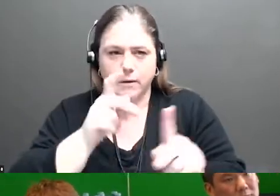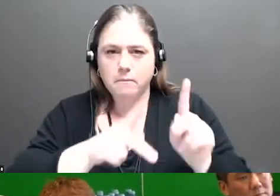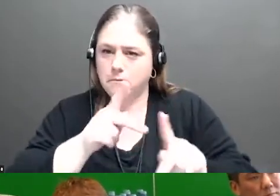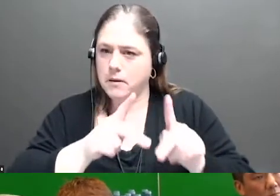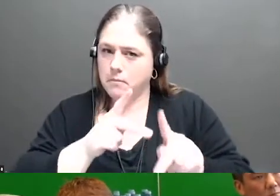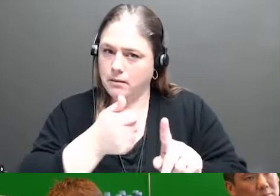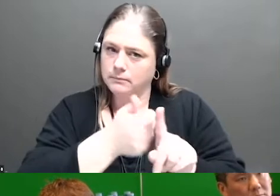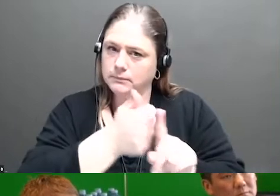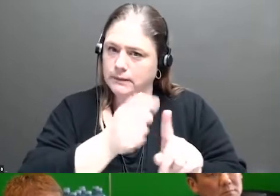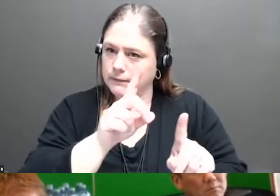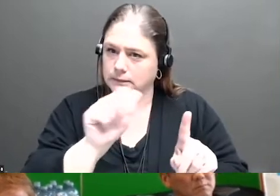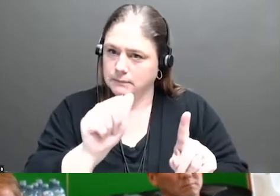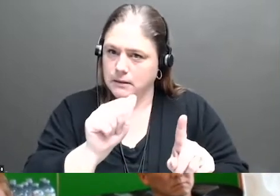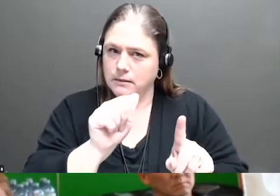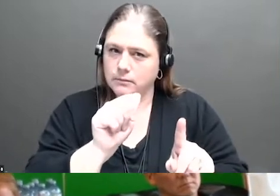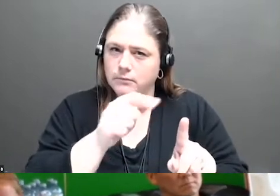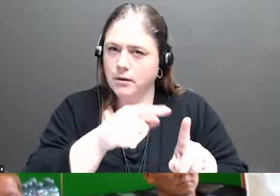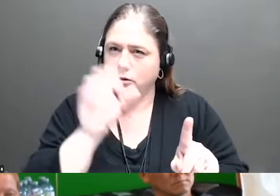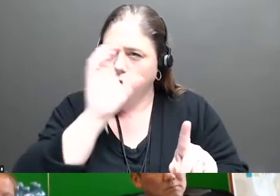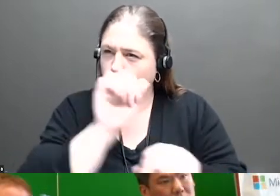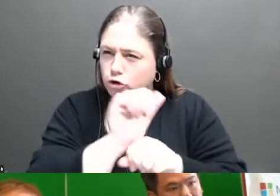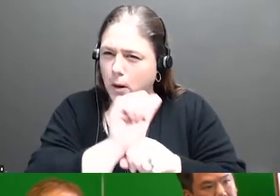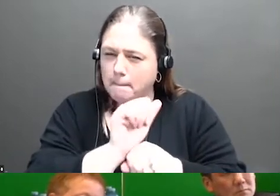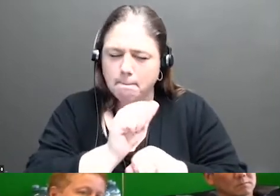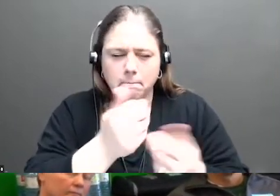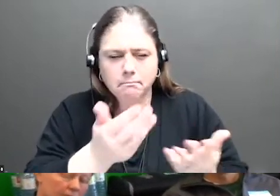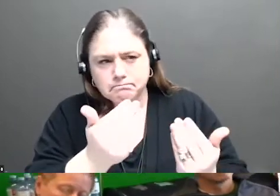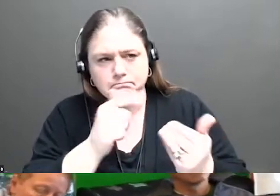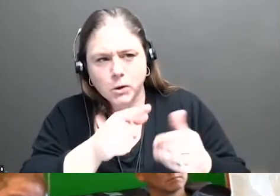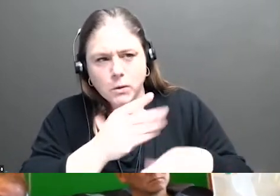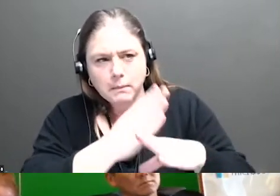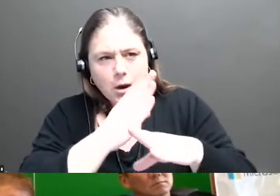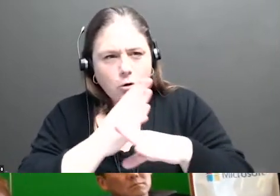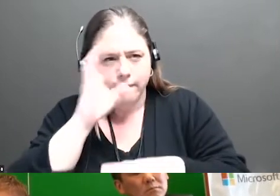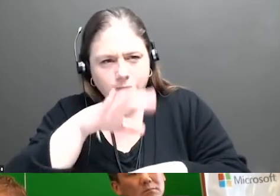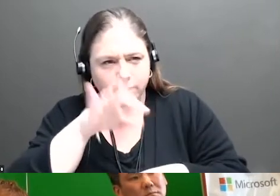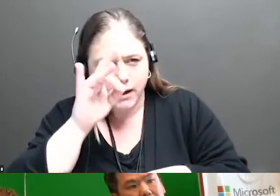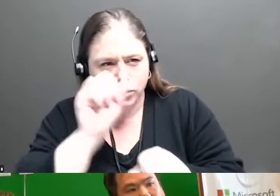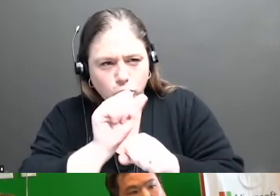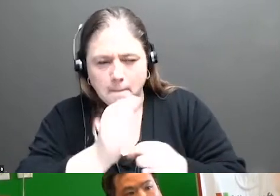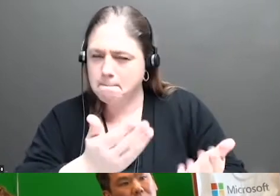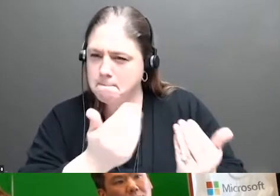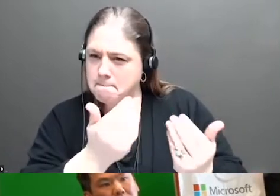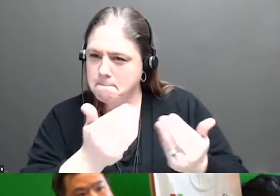on the barriers that they are faced with when seeking employment. We gather three main barriers.